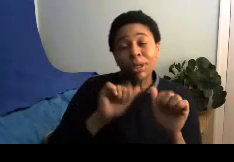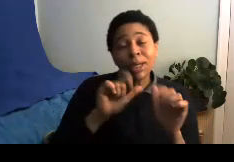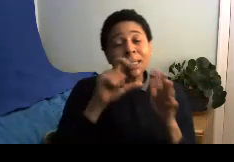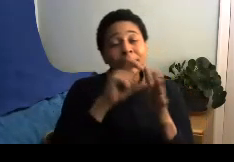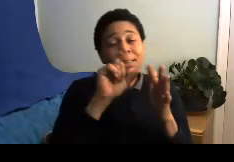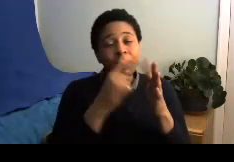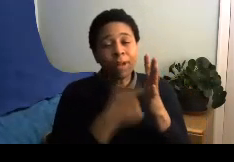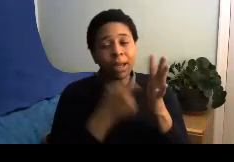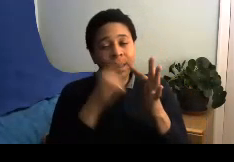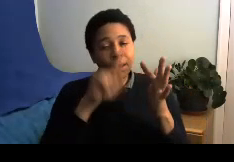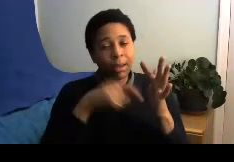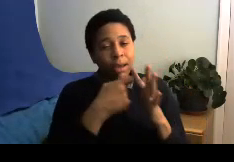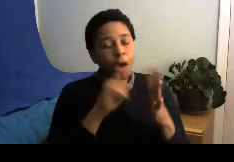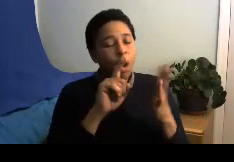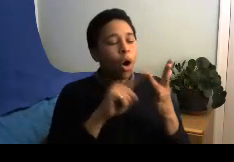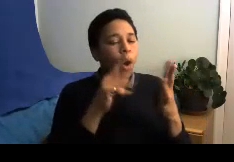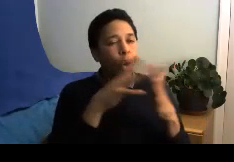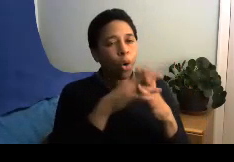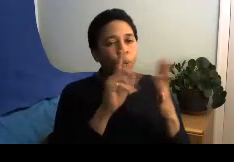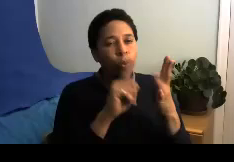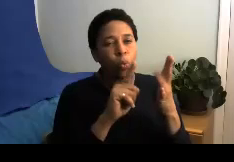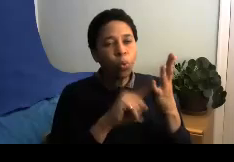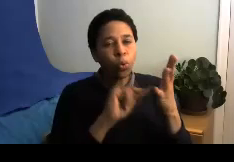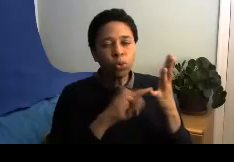Dan: Well, thank you very much. And Pippa says thank you, as